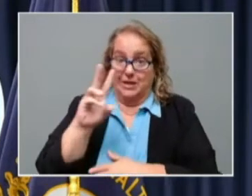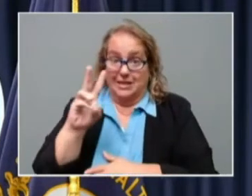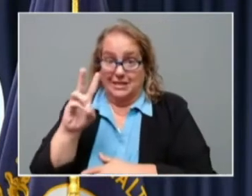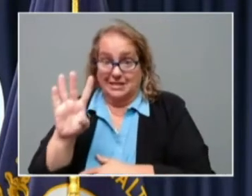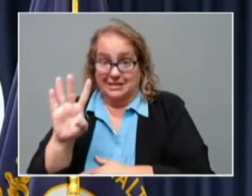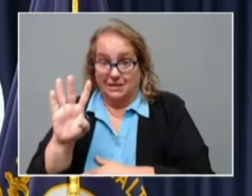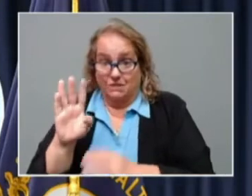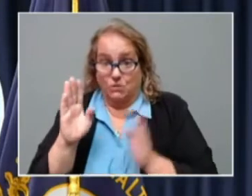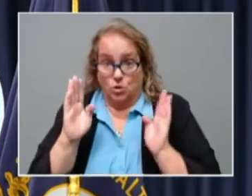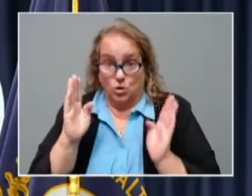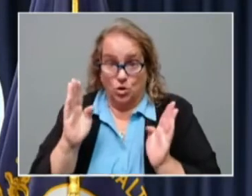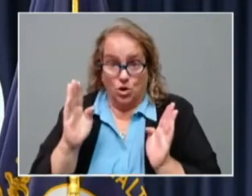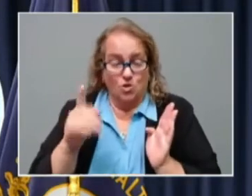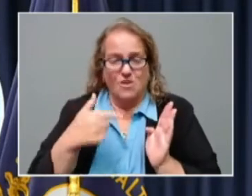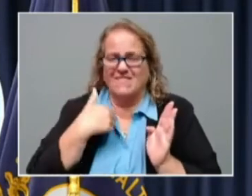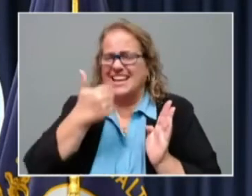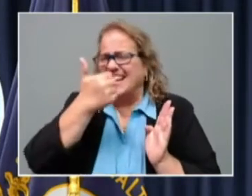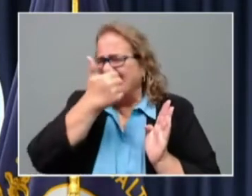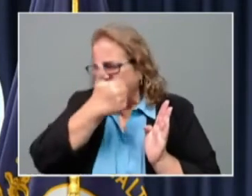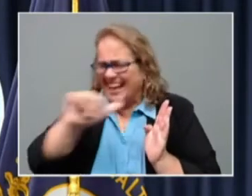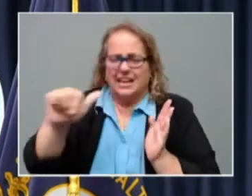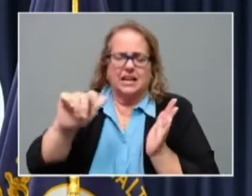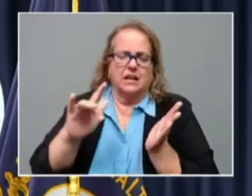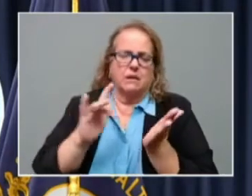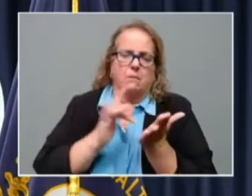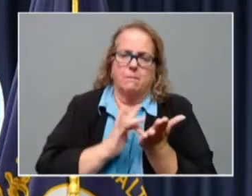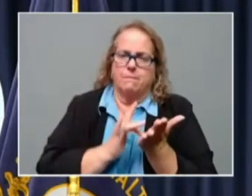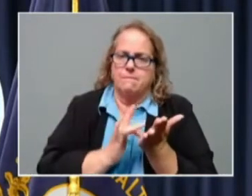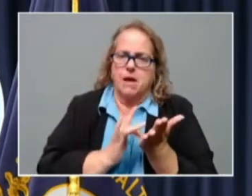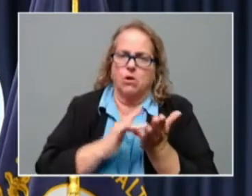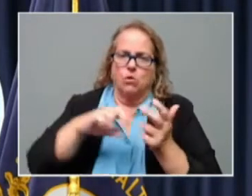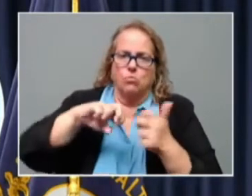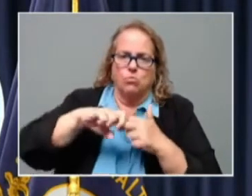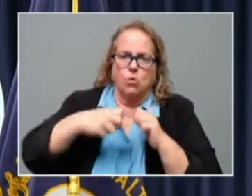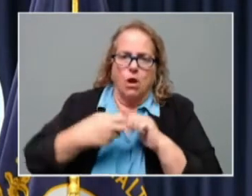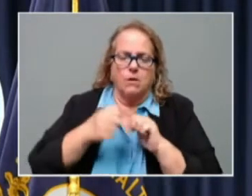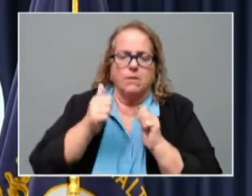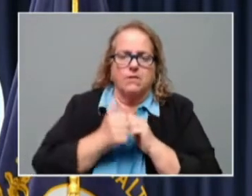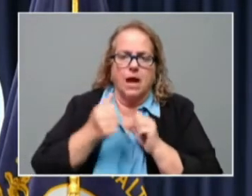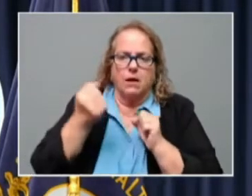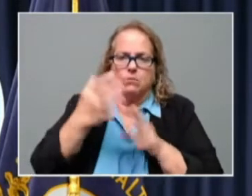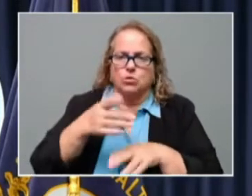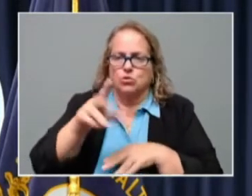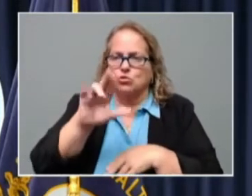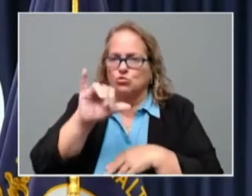condition that puts you at risk covid remember heart, lung kidney disease. If